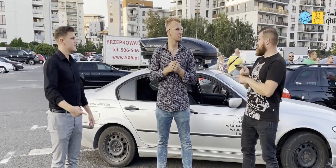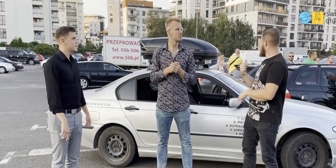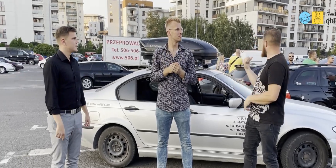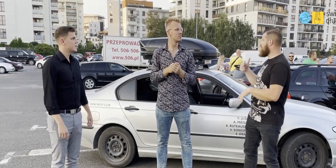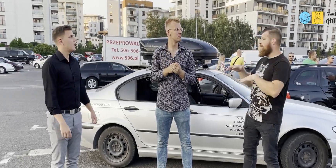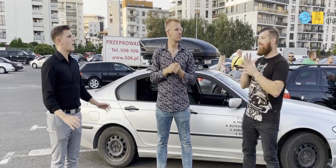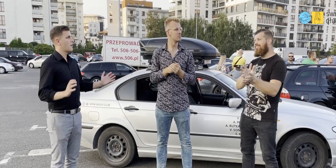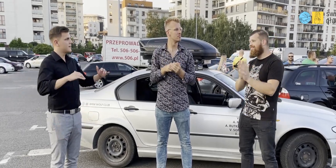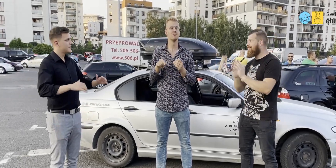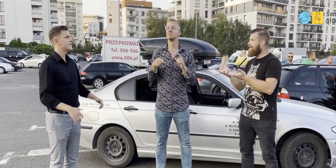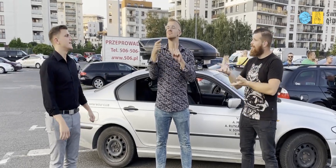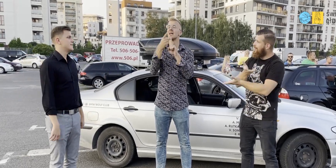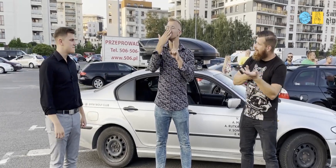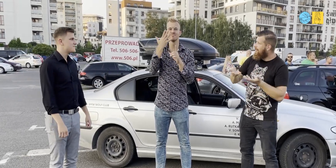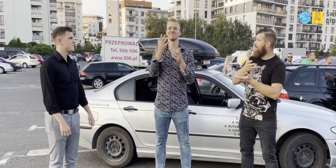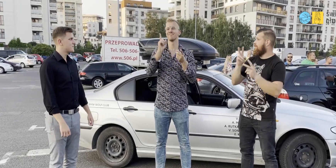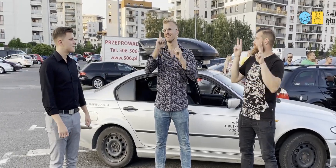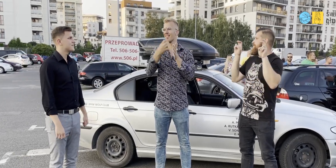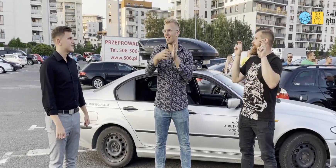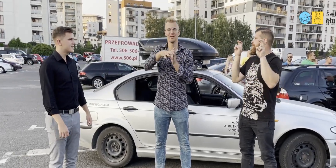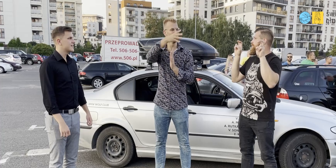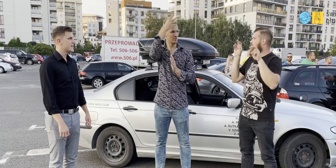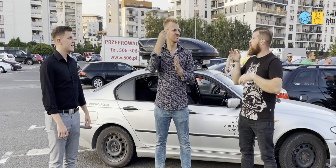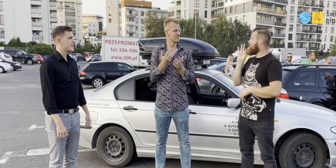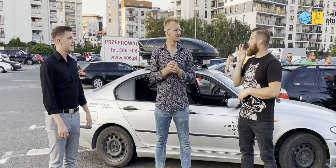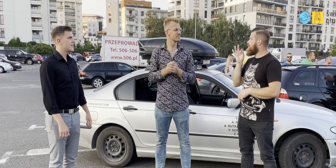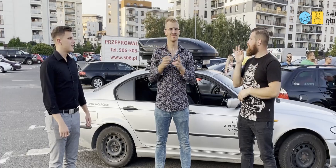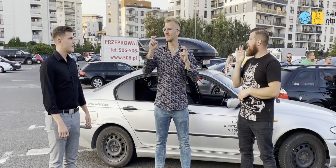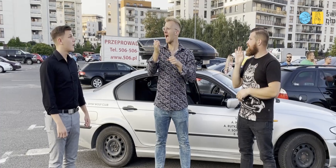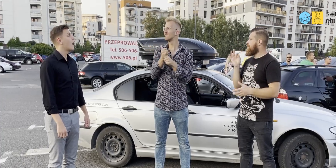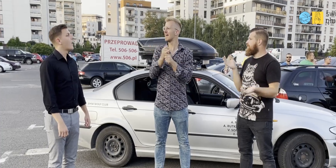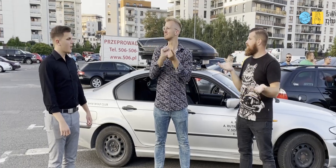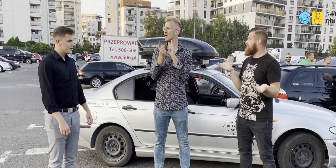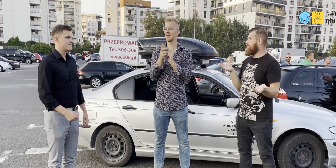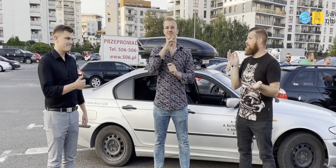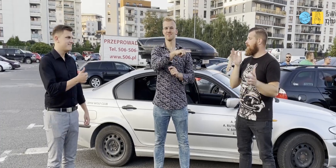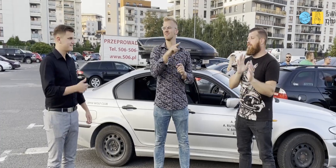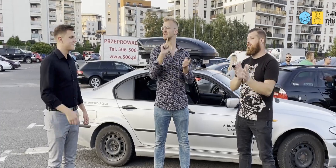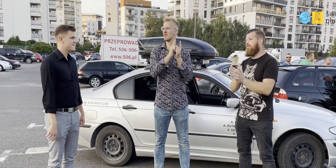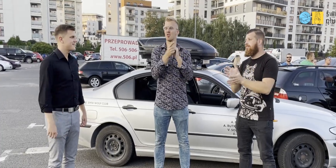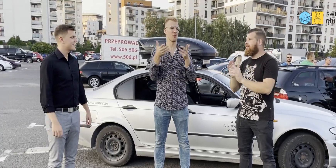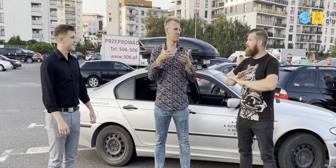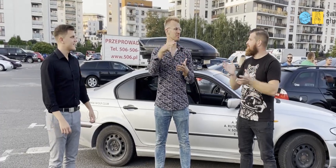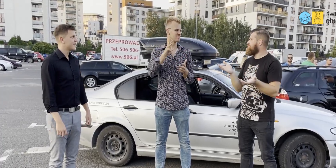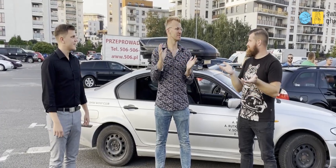they aim to spend a nice time, a bit like going to a cafe.